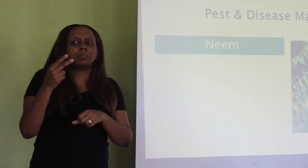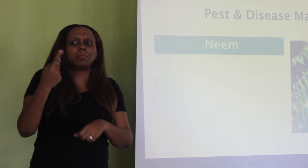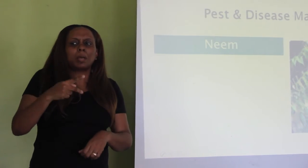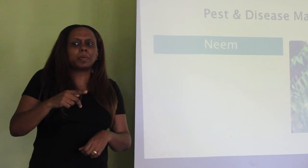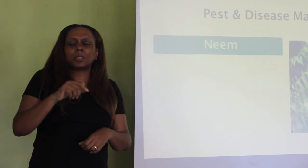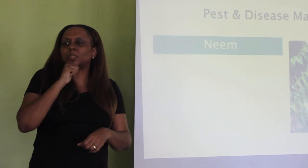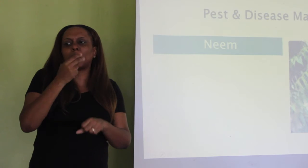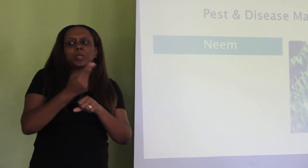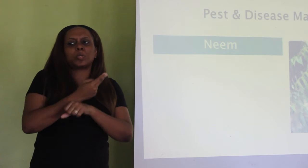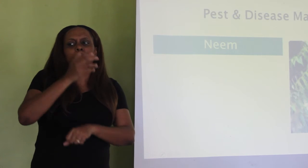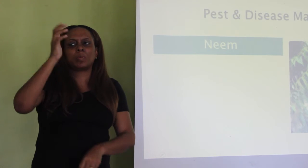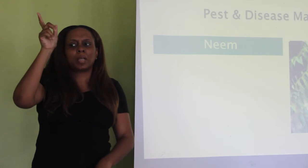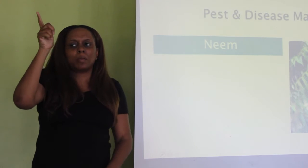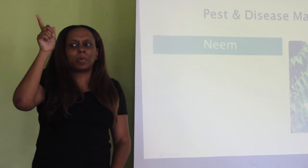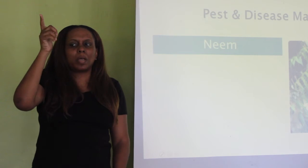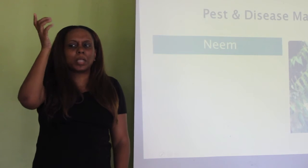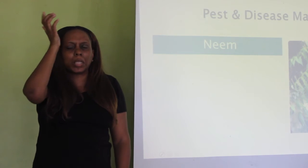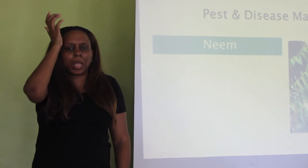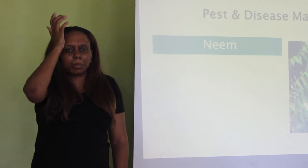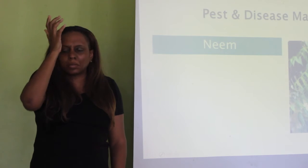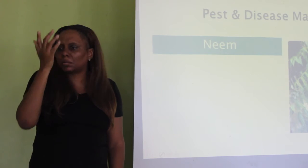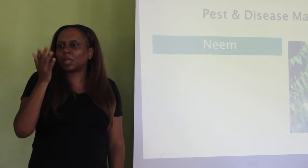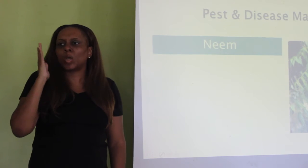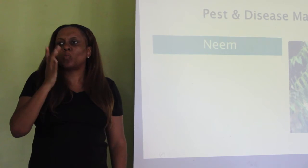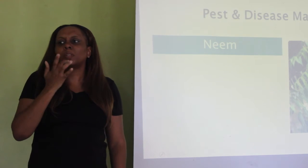because they will leave a hot tea somewhere oh that's pretty nice